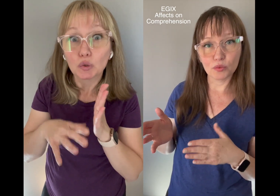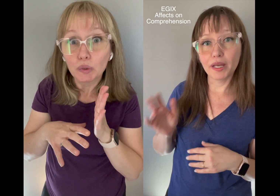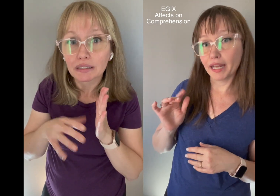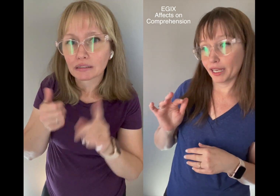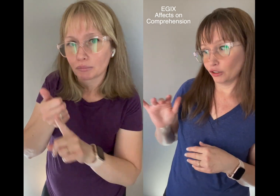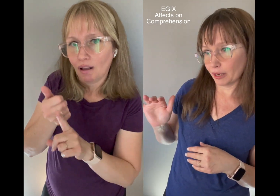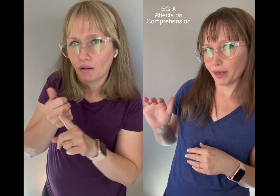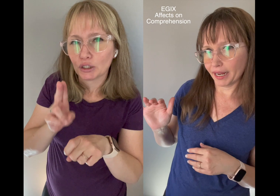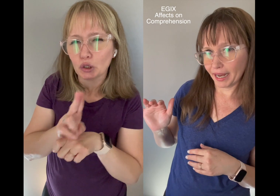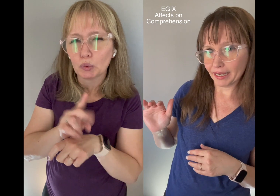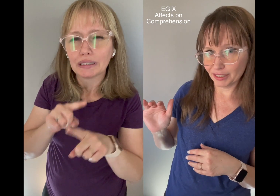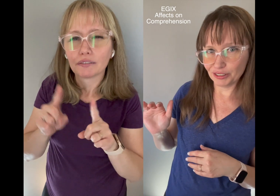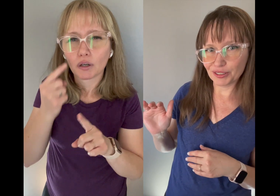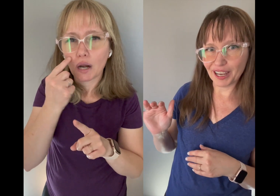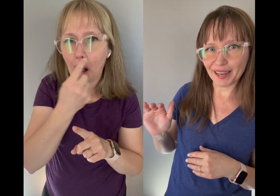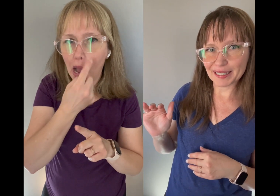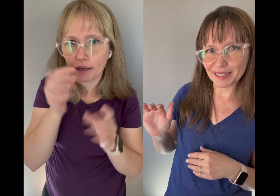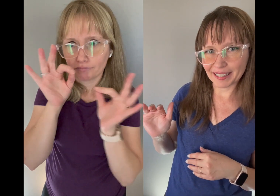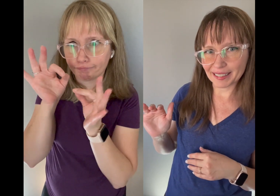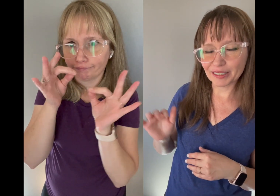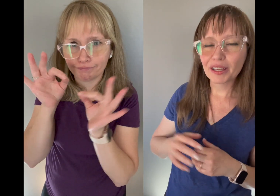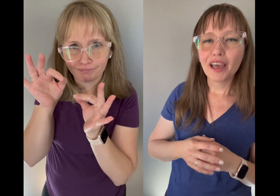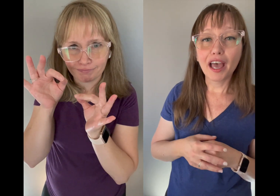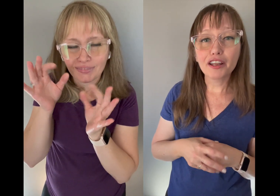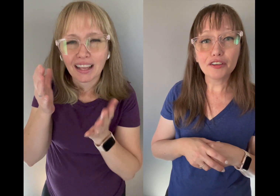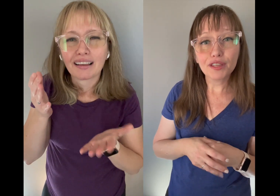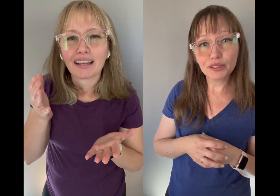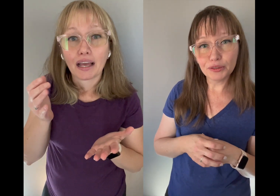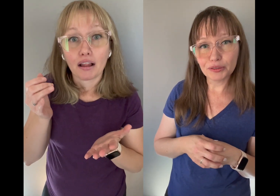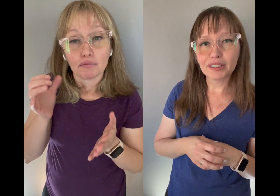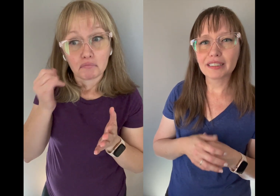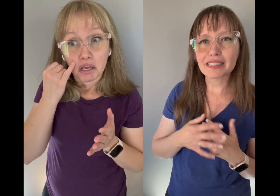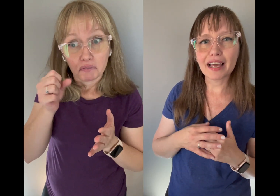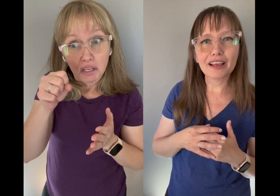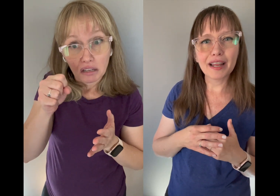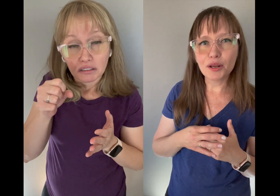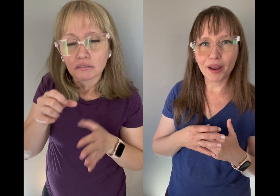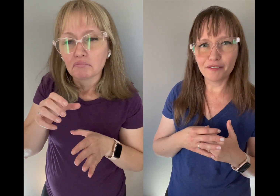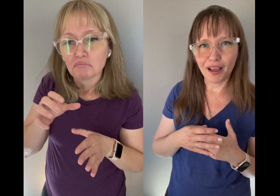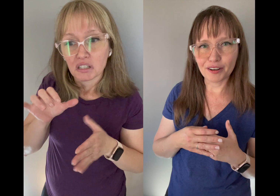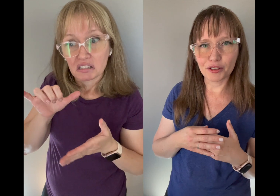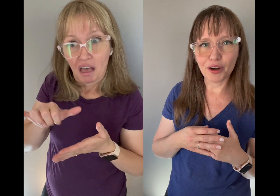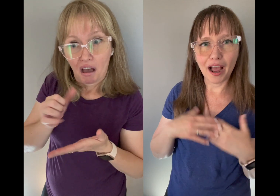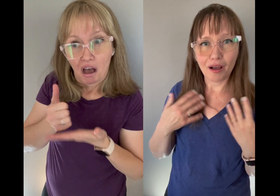when I look at my hand using eye gaze indexing and if they do does that in any way affect their